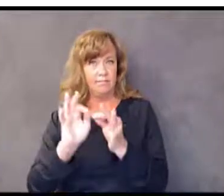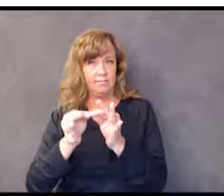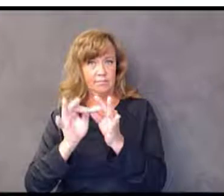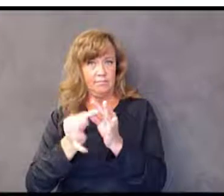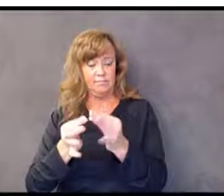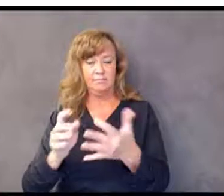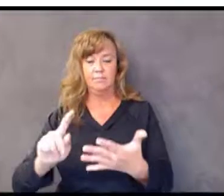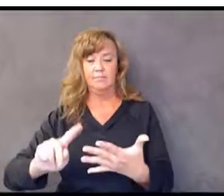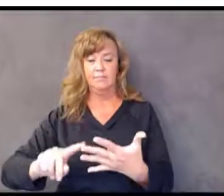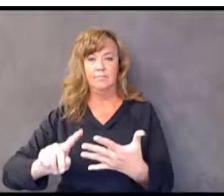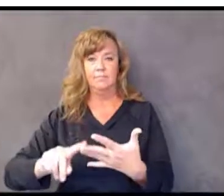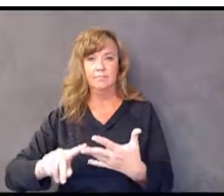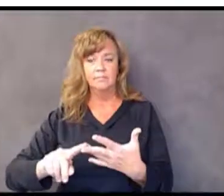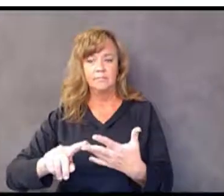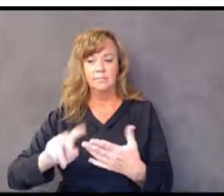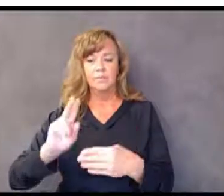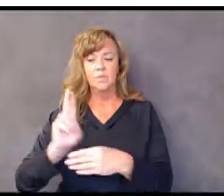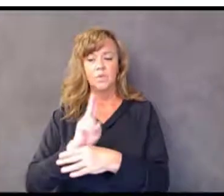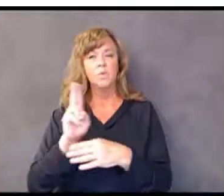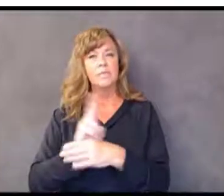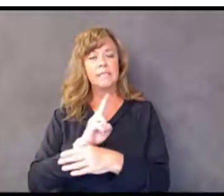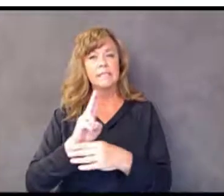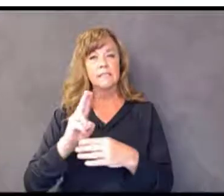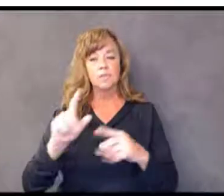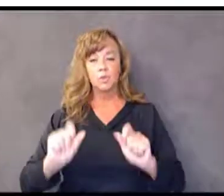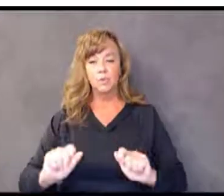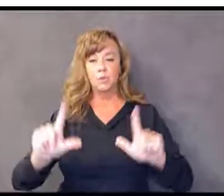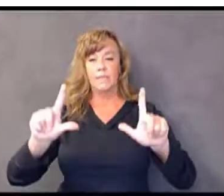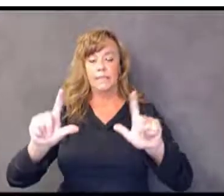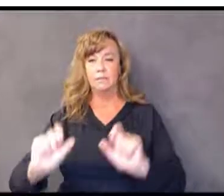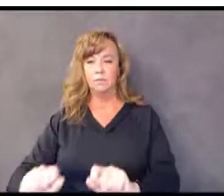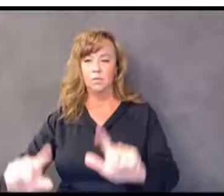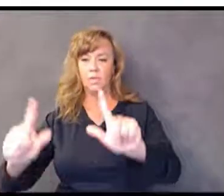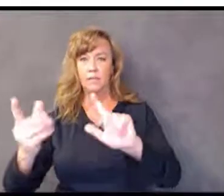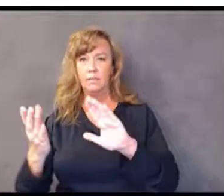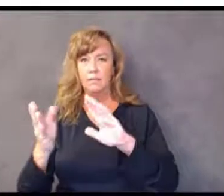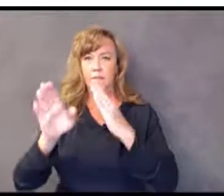and using screen duplication to support interpretation.